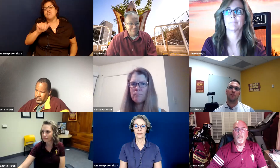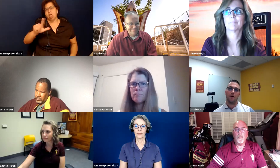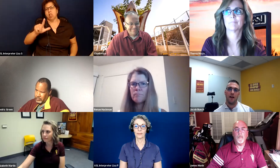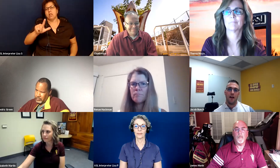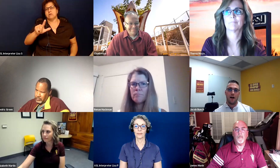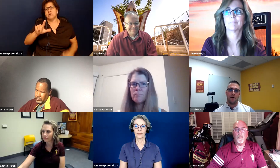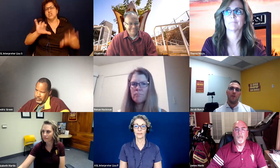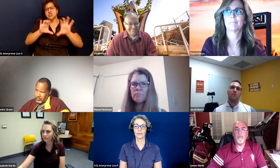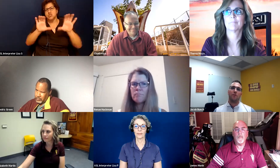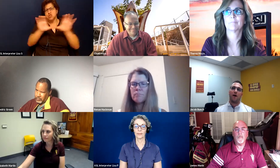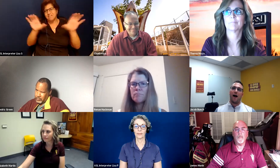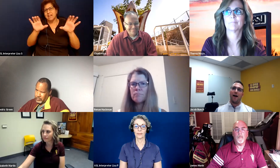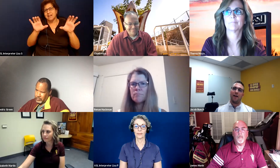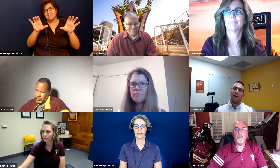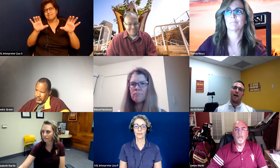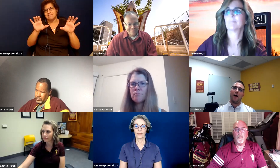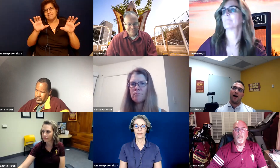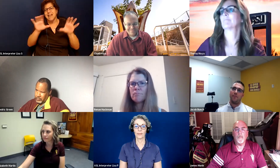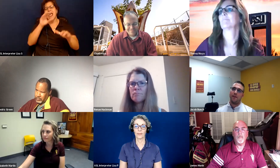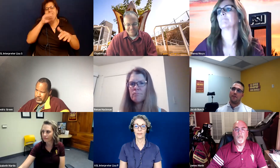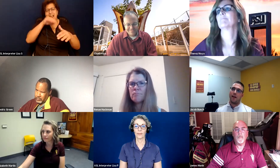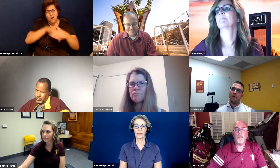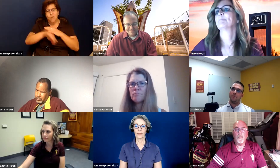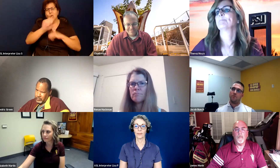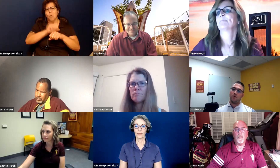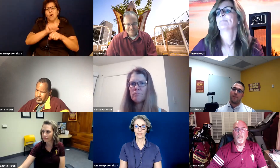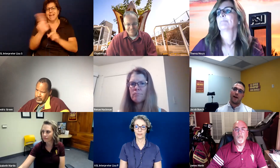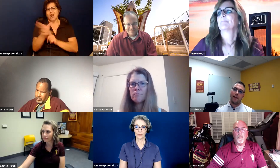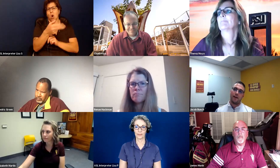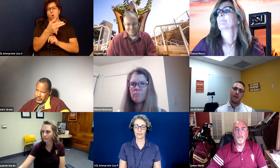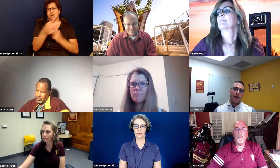So, I then kind of took that in and immediately.